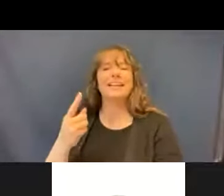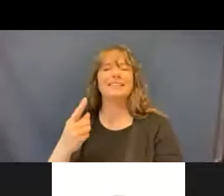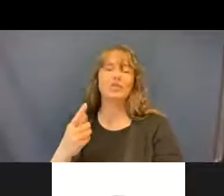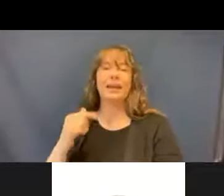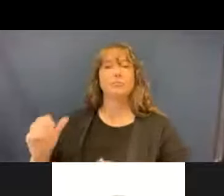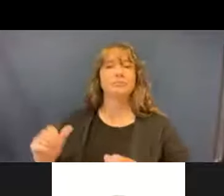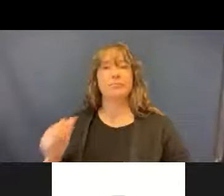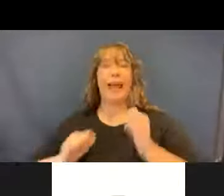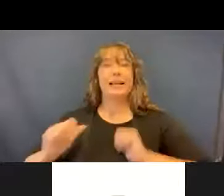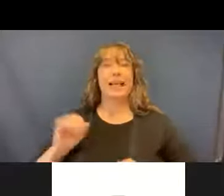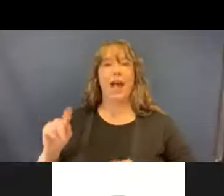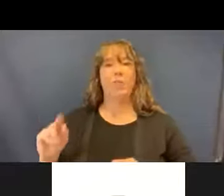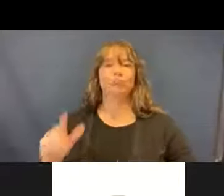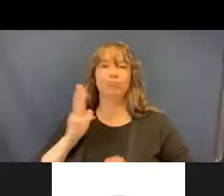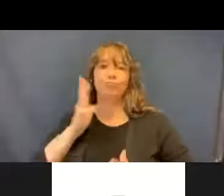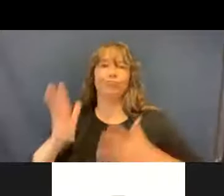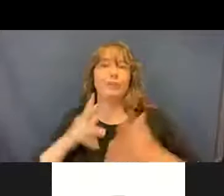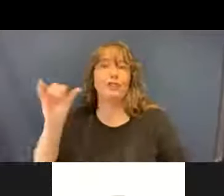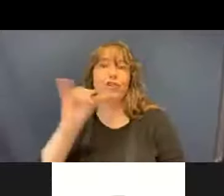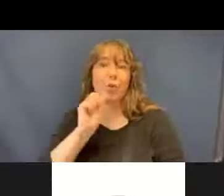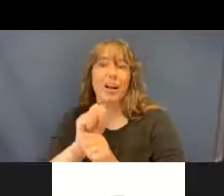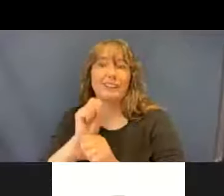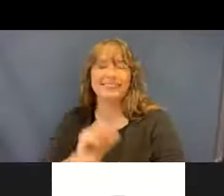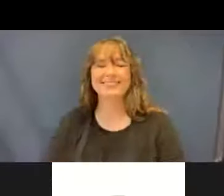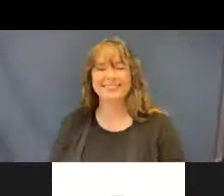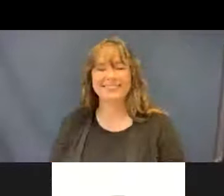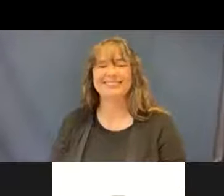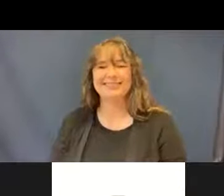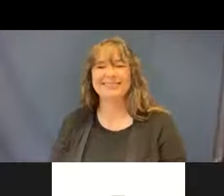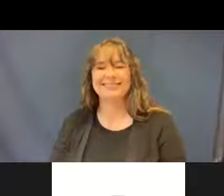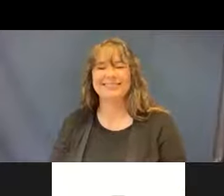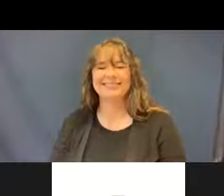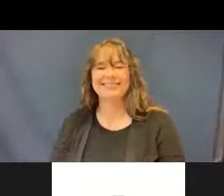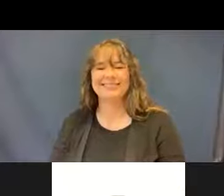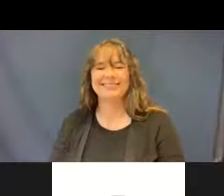sure. >> ANDREA RODRIGUEZ: Awesome. Okay. So let's